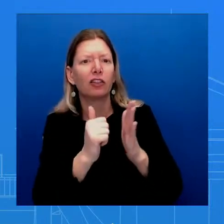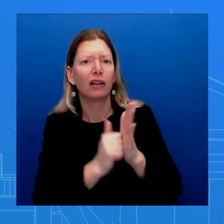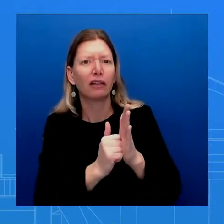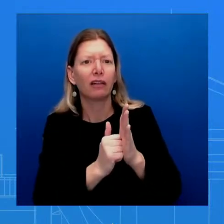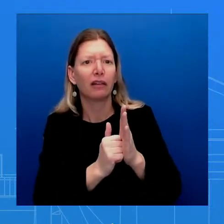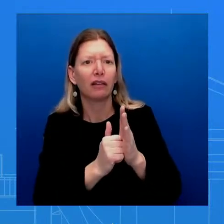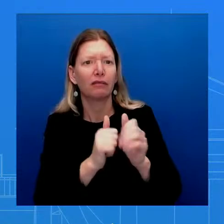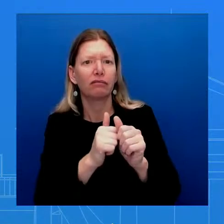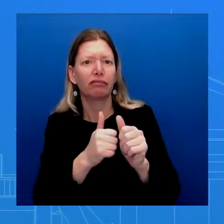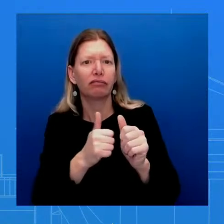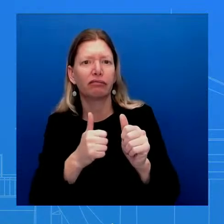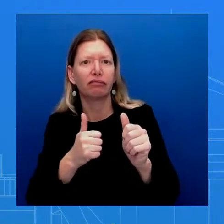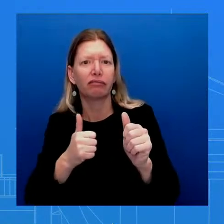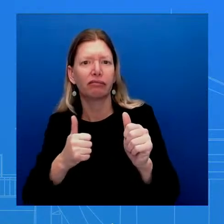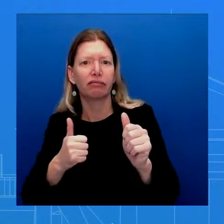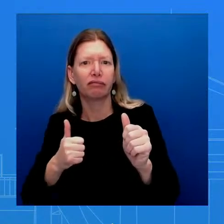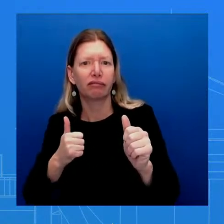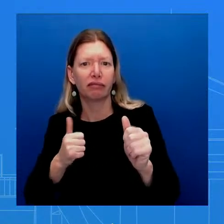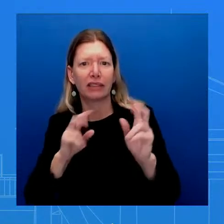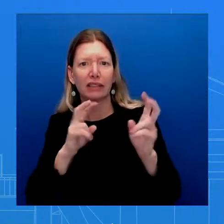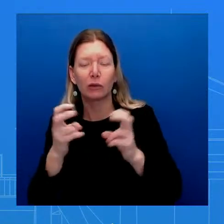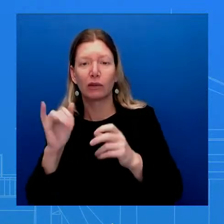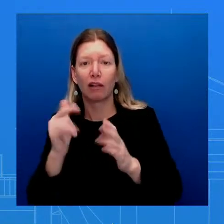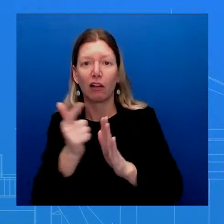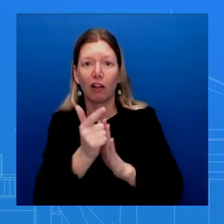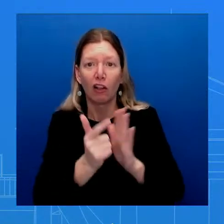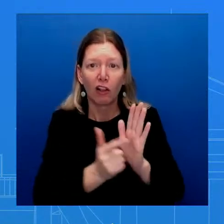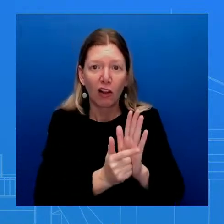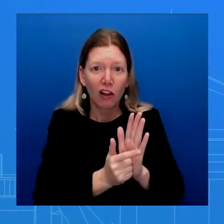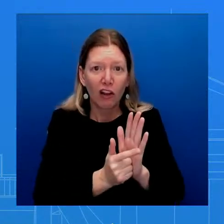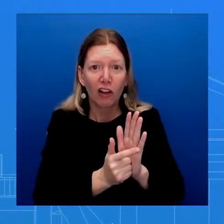of 50 years ago that are now being abolished